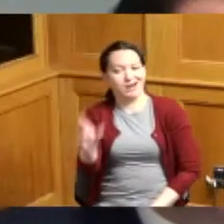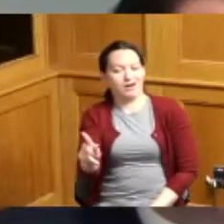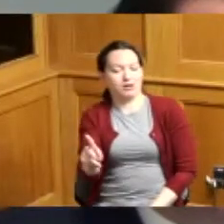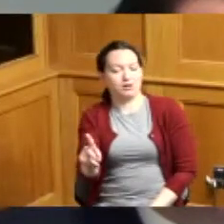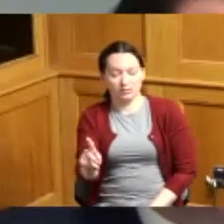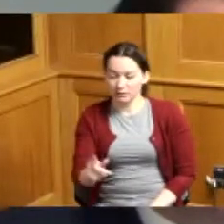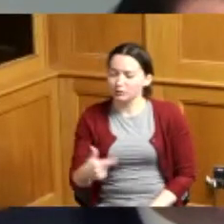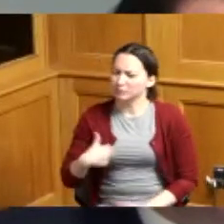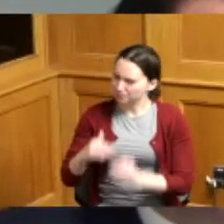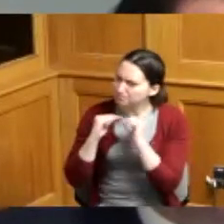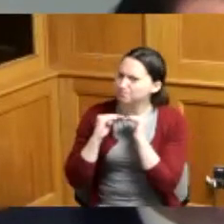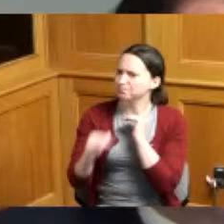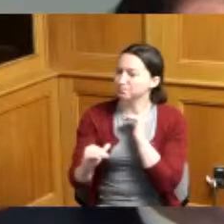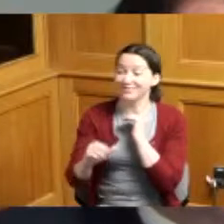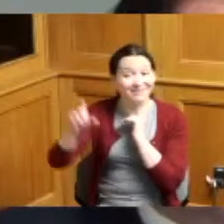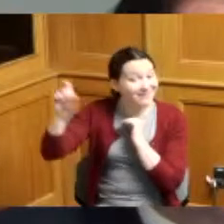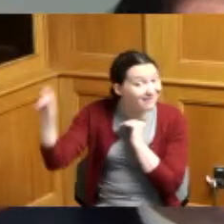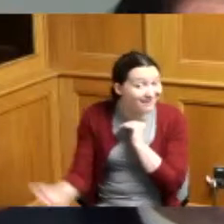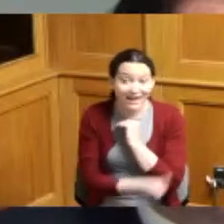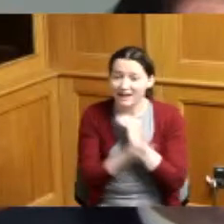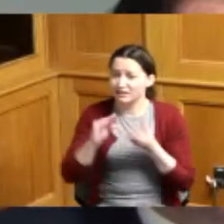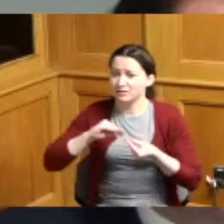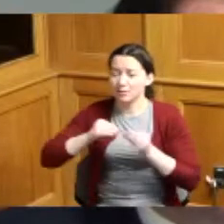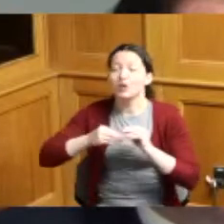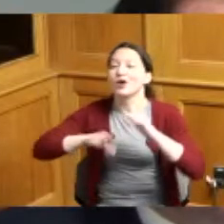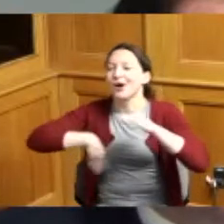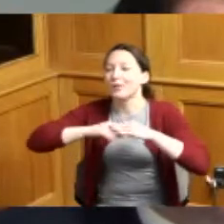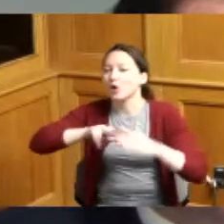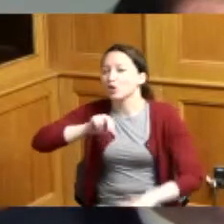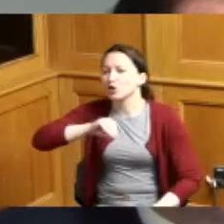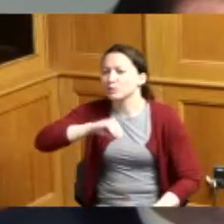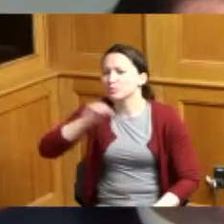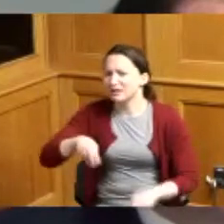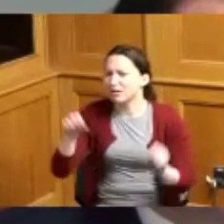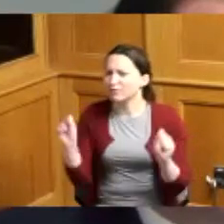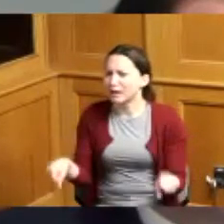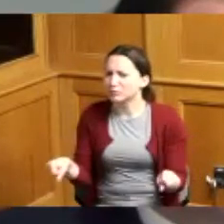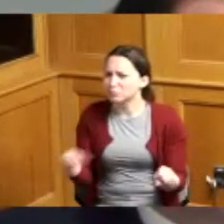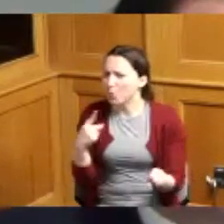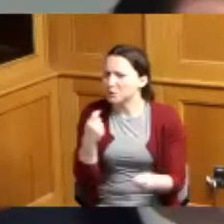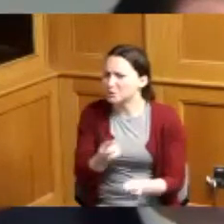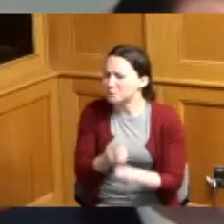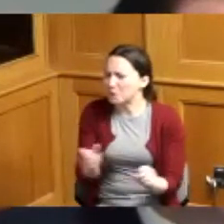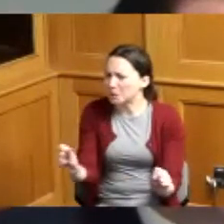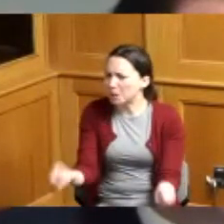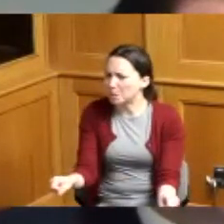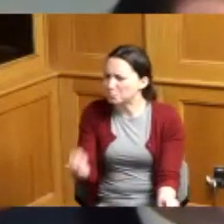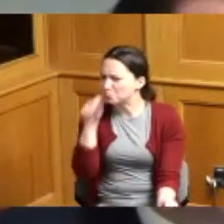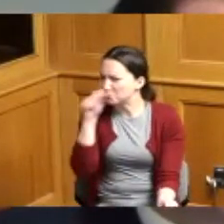we've consistently said any number up to 30 is doable in one year on on the property tax rebate